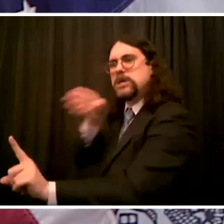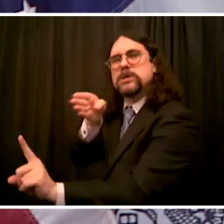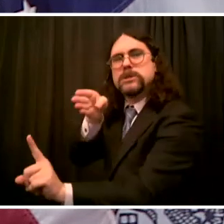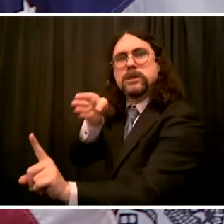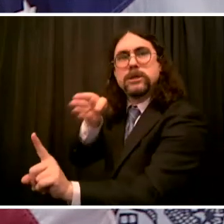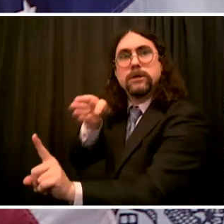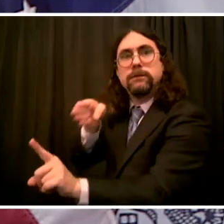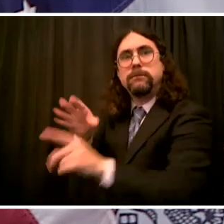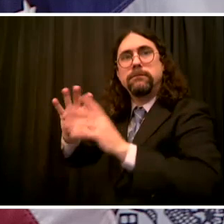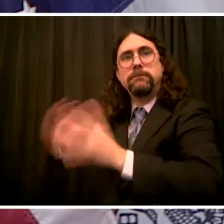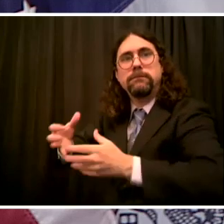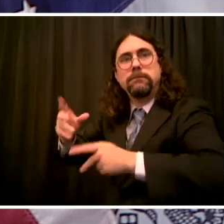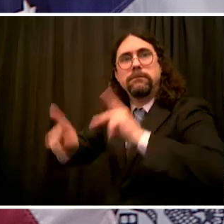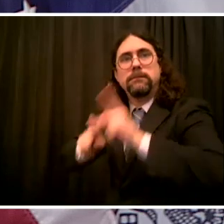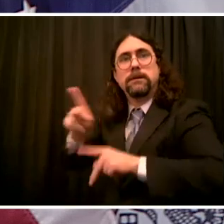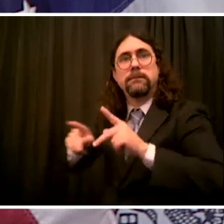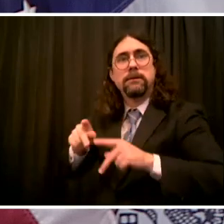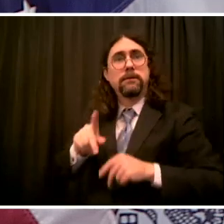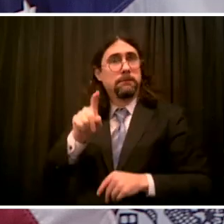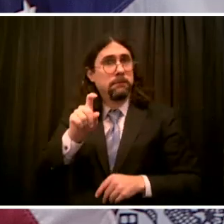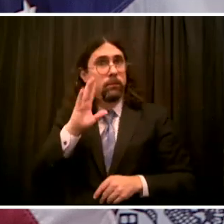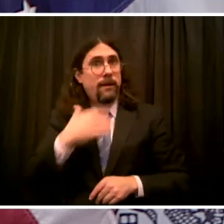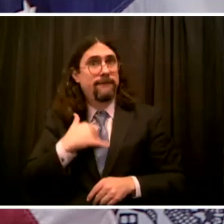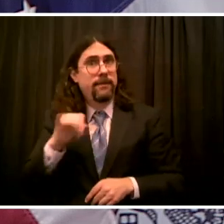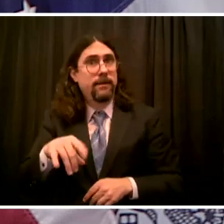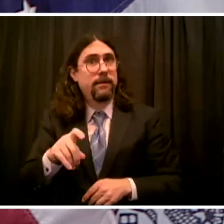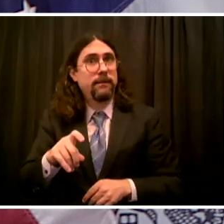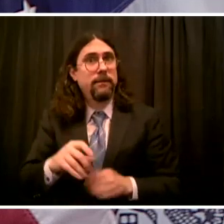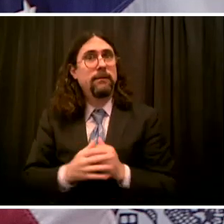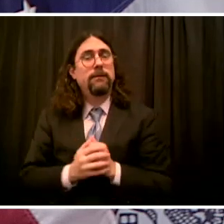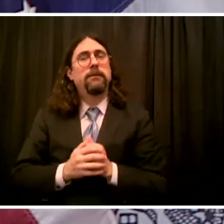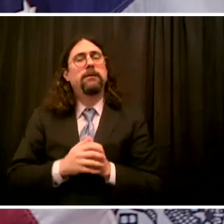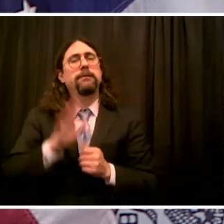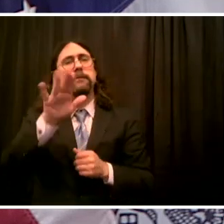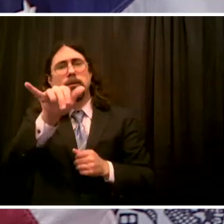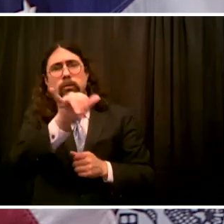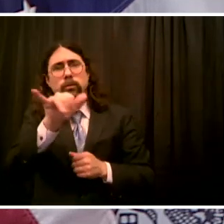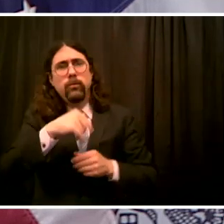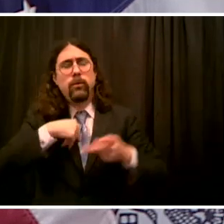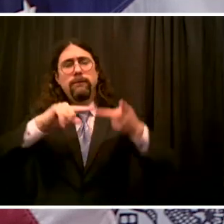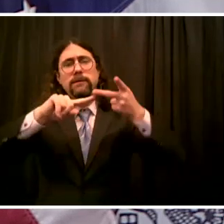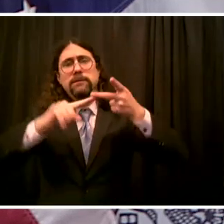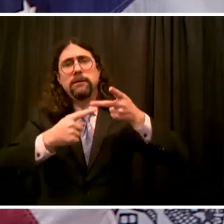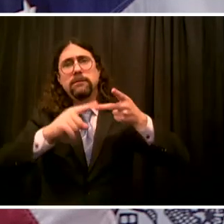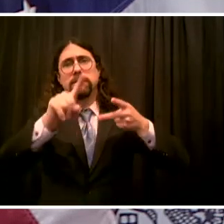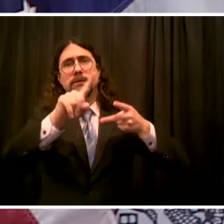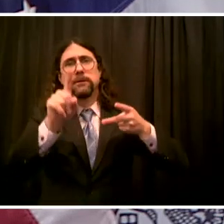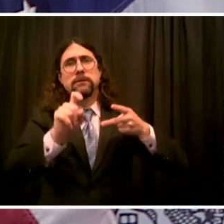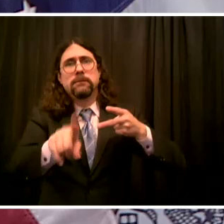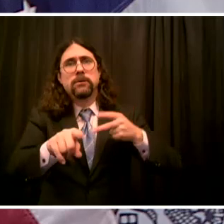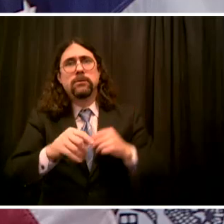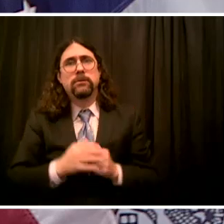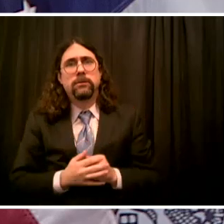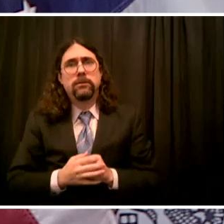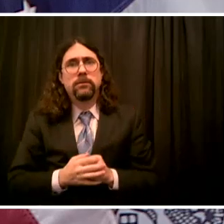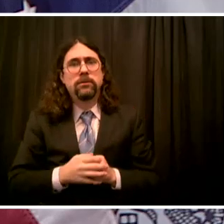RECOVERY FOR ALL COMMUNITIES. SECDONLY, AND